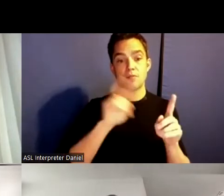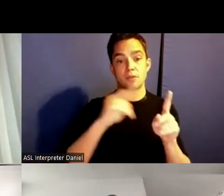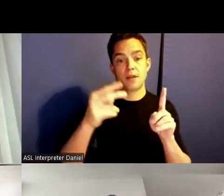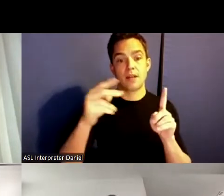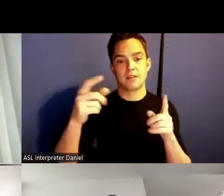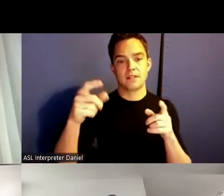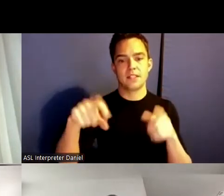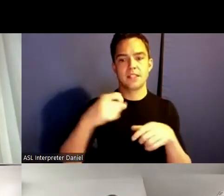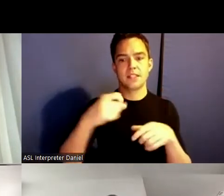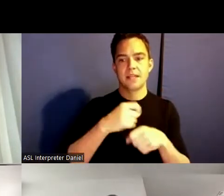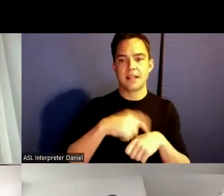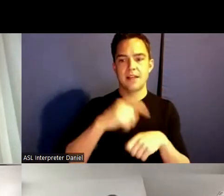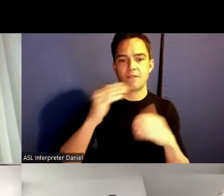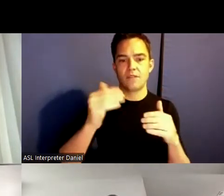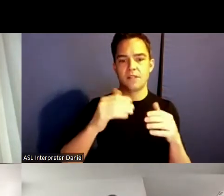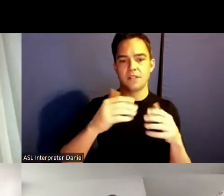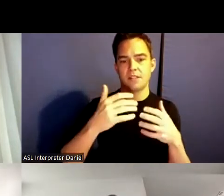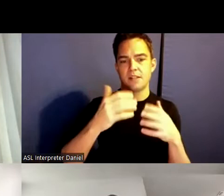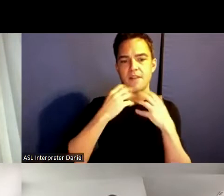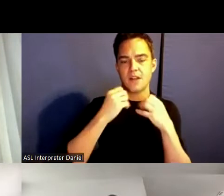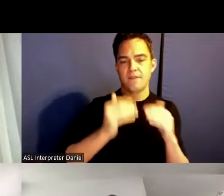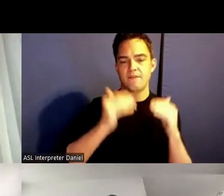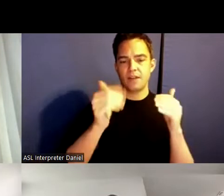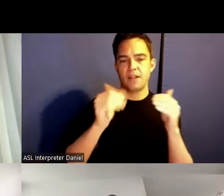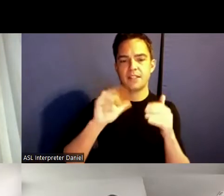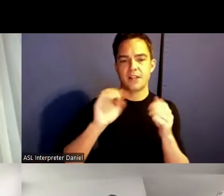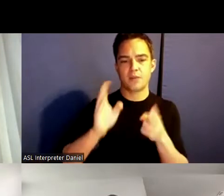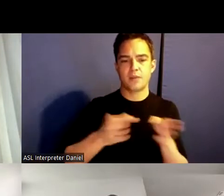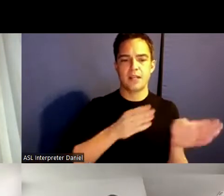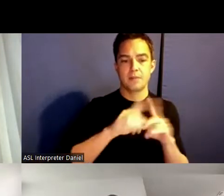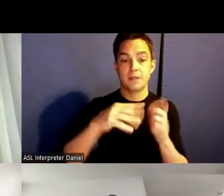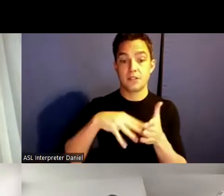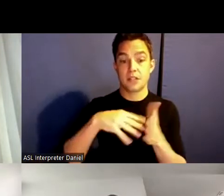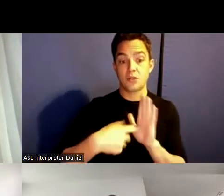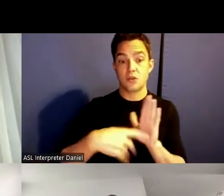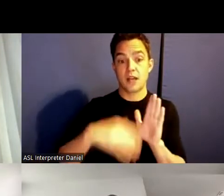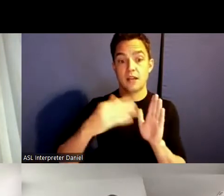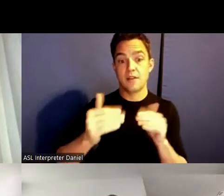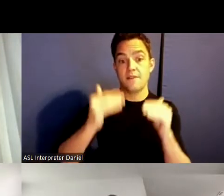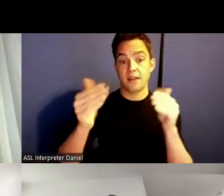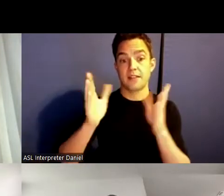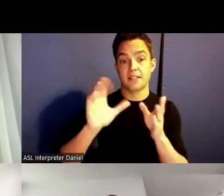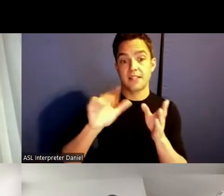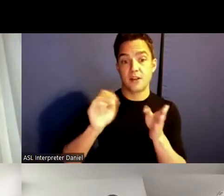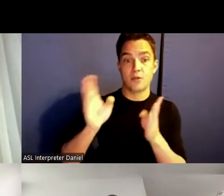value of advanced care planning. Studies show that the problems with advanced care planning apply to everyone with or